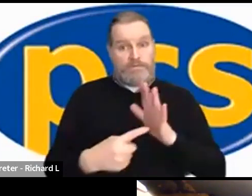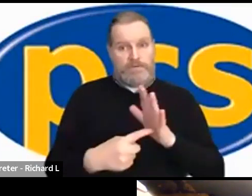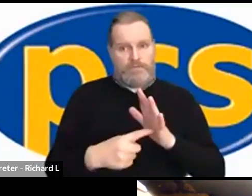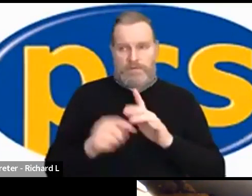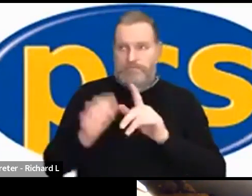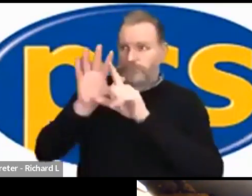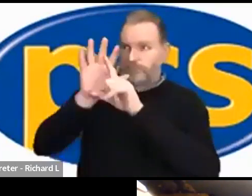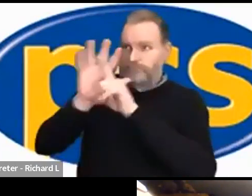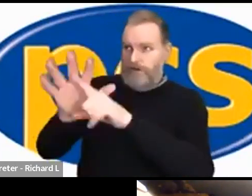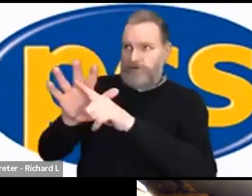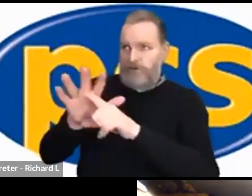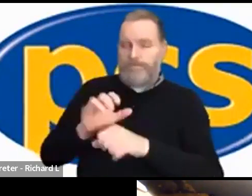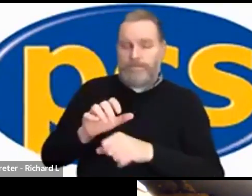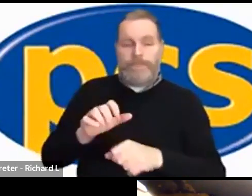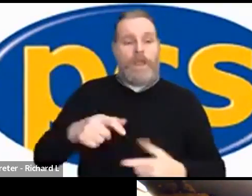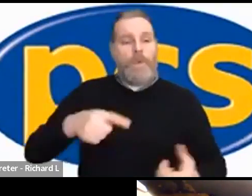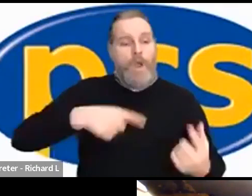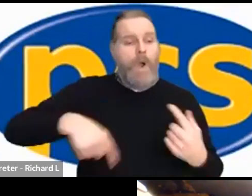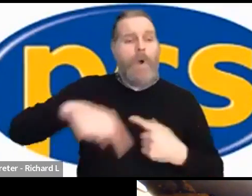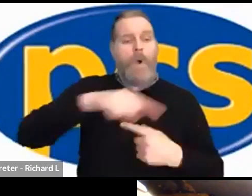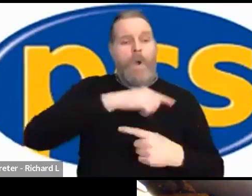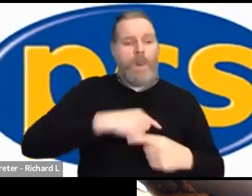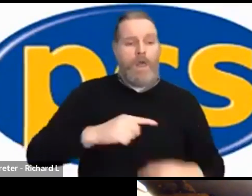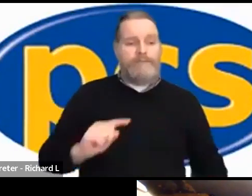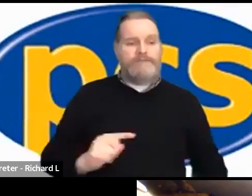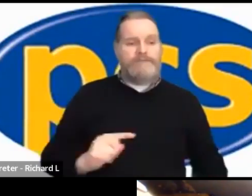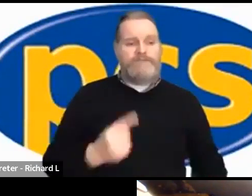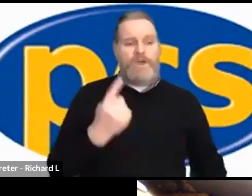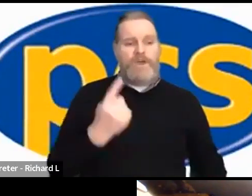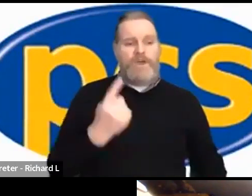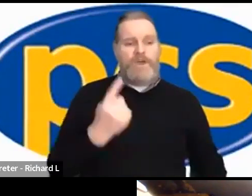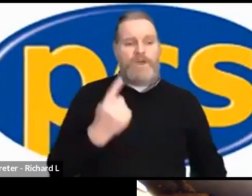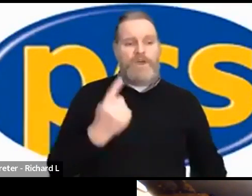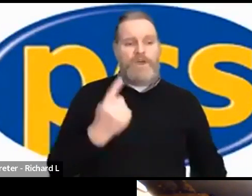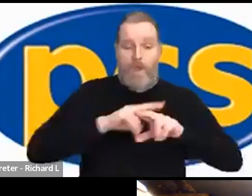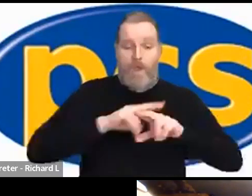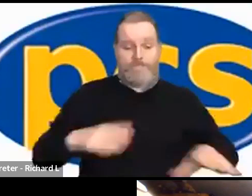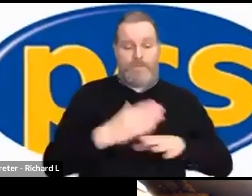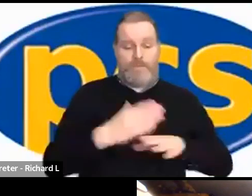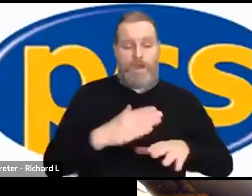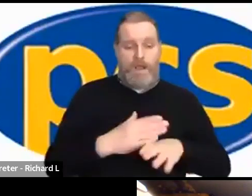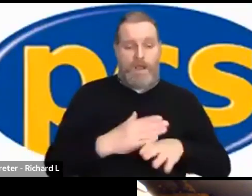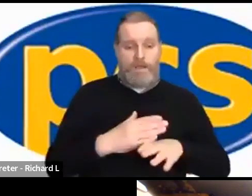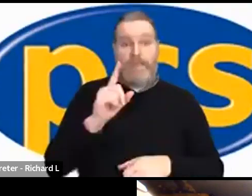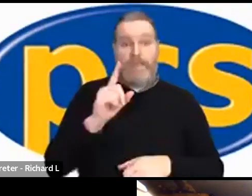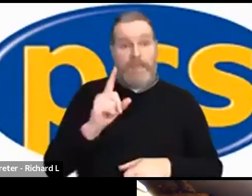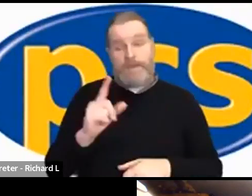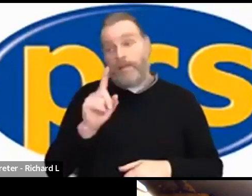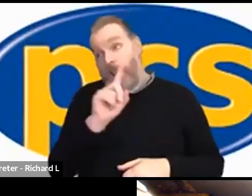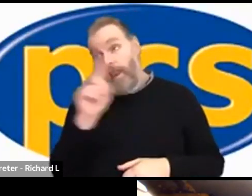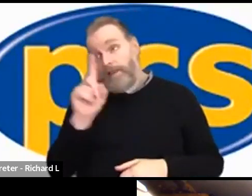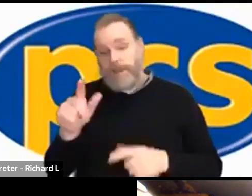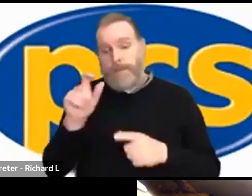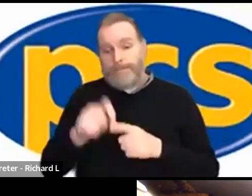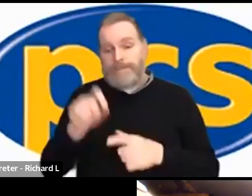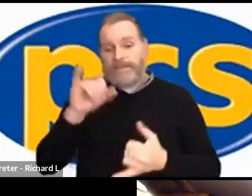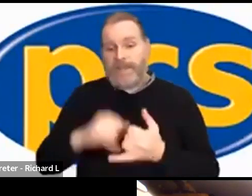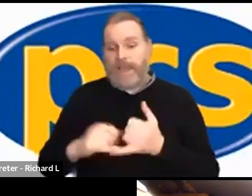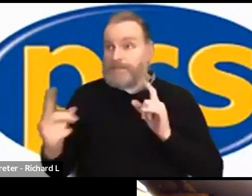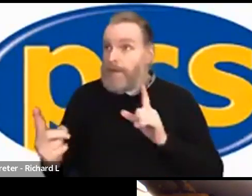, the single most the single most important thing is, everyone out on the first first very visible then, when we meet the guy the government, look them in the